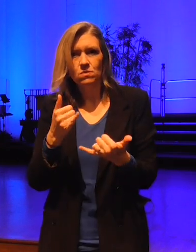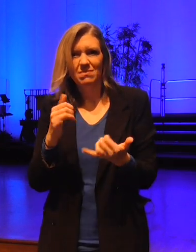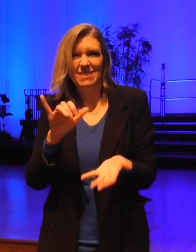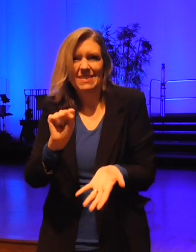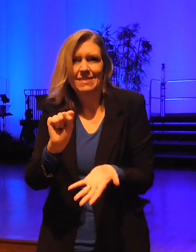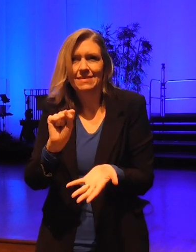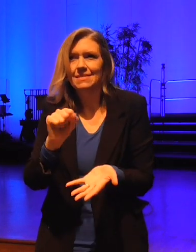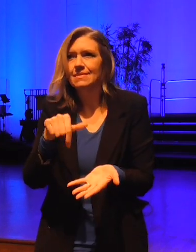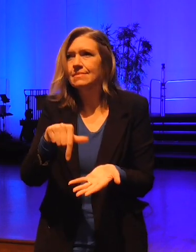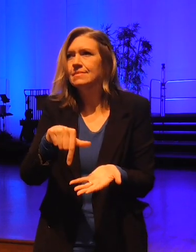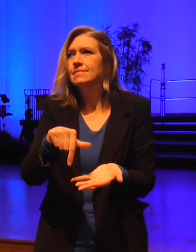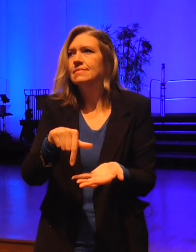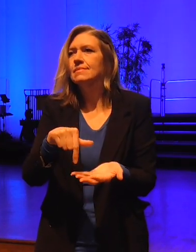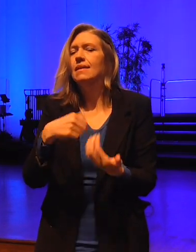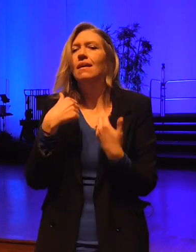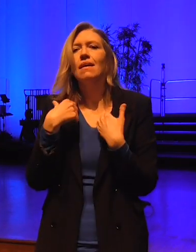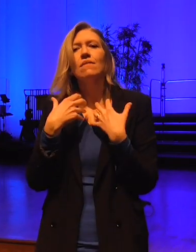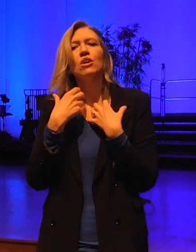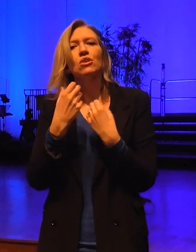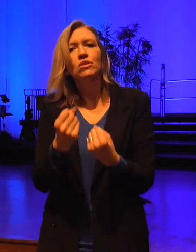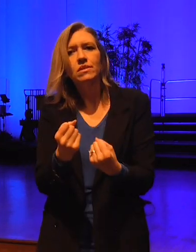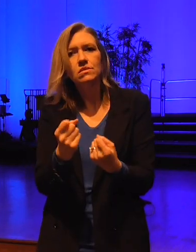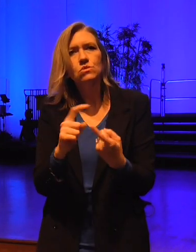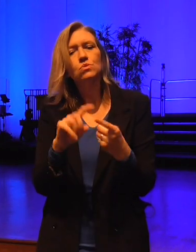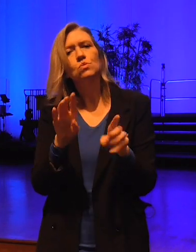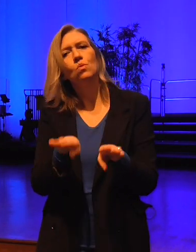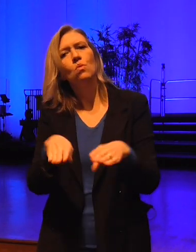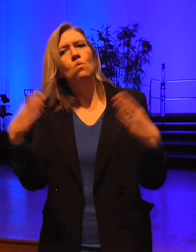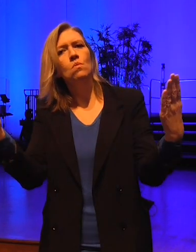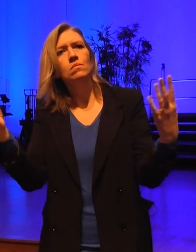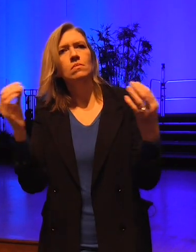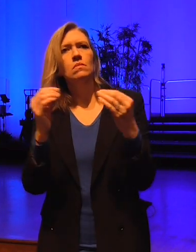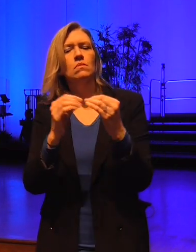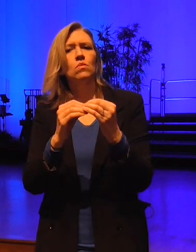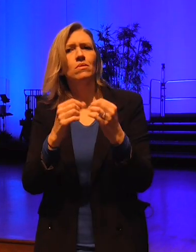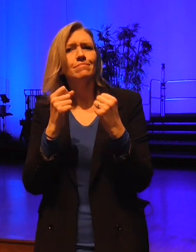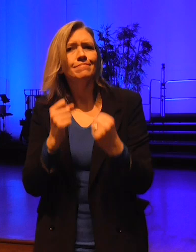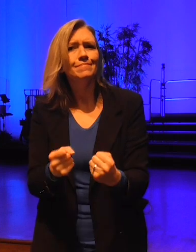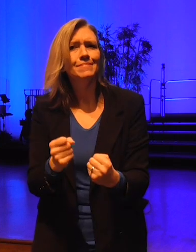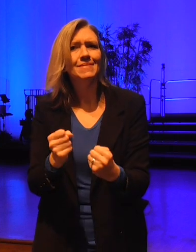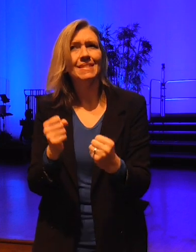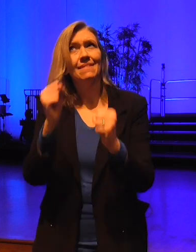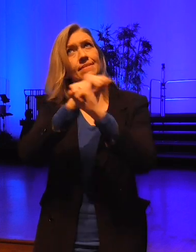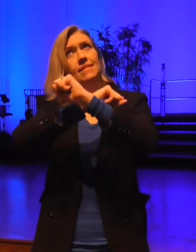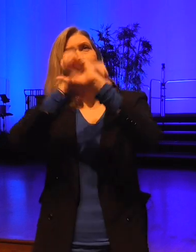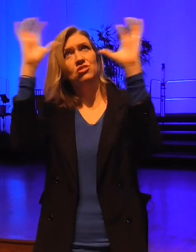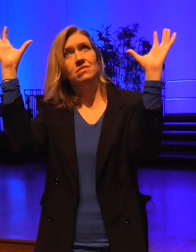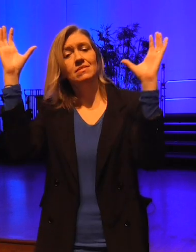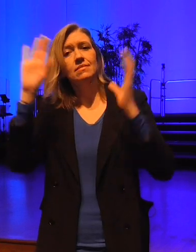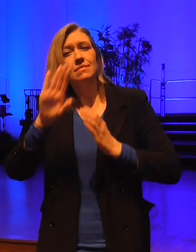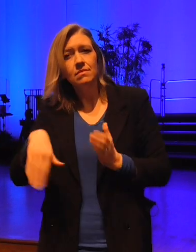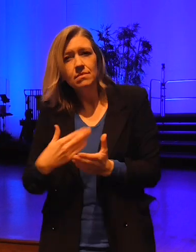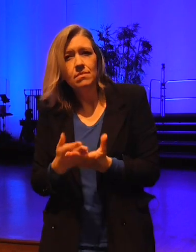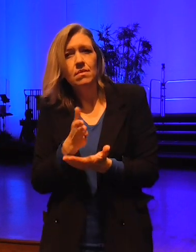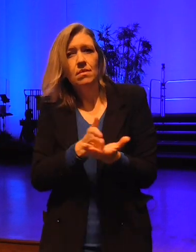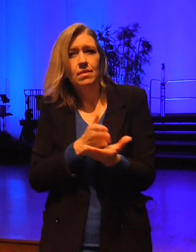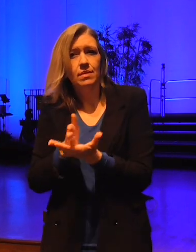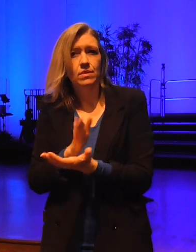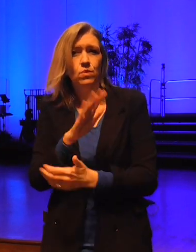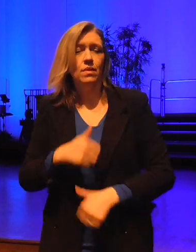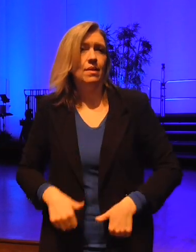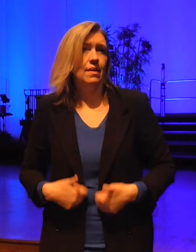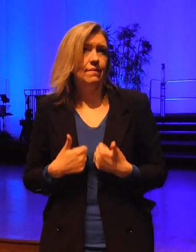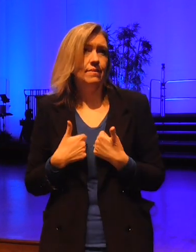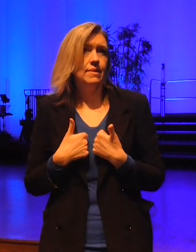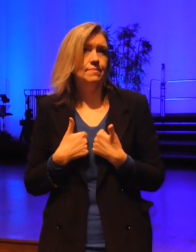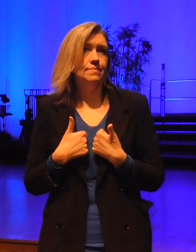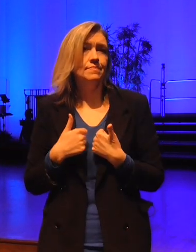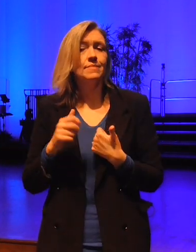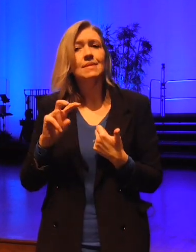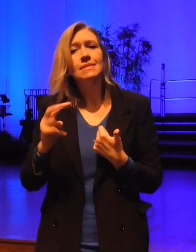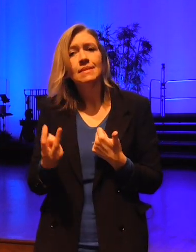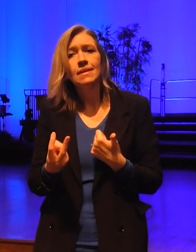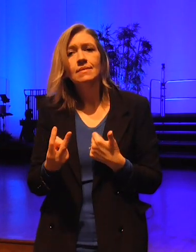courage to open up to a great greater Vision in every area of your life second assess what you are